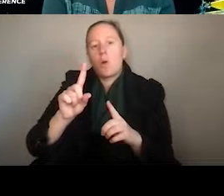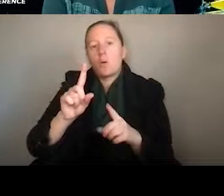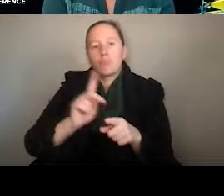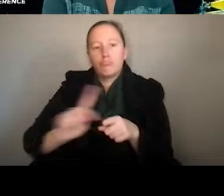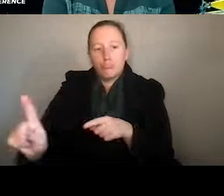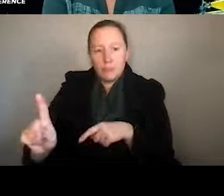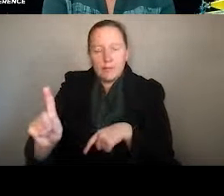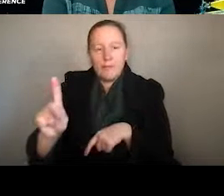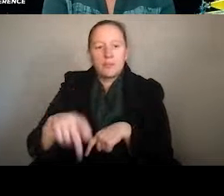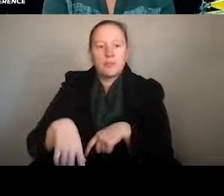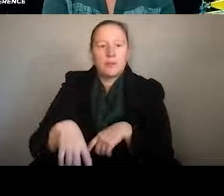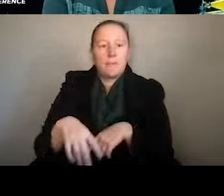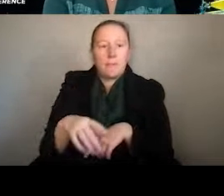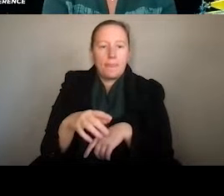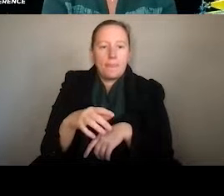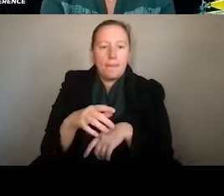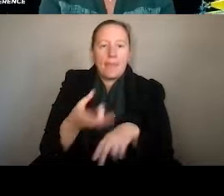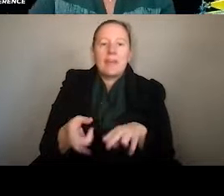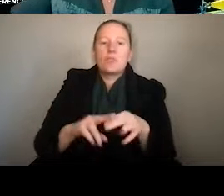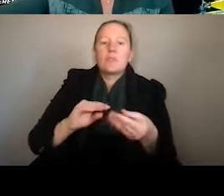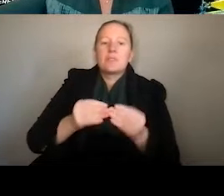the number of minority faculty in STEM.